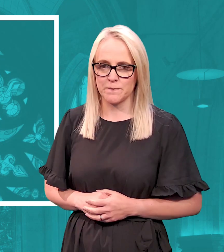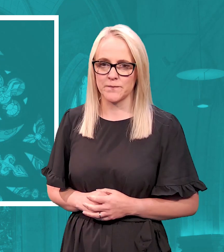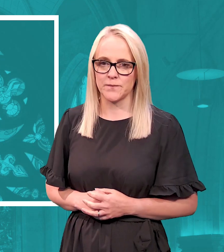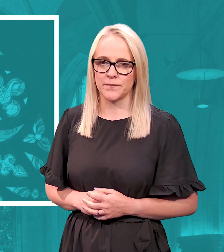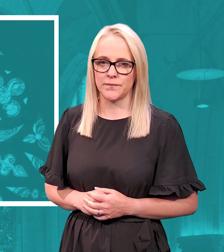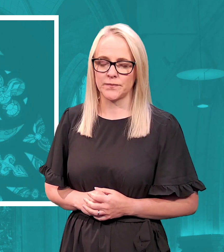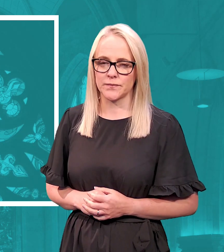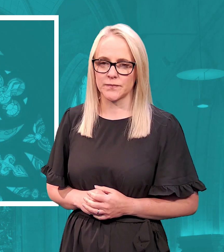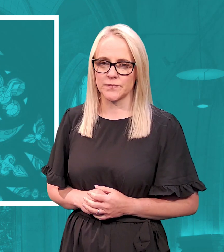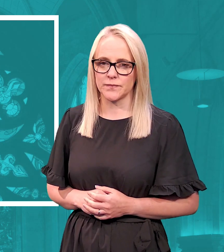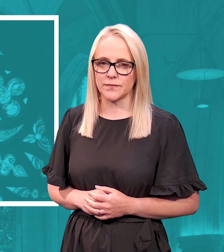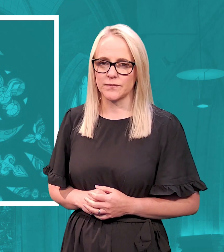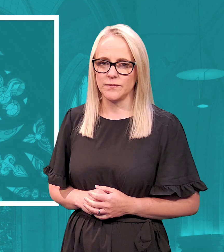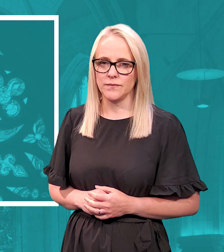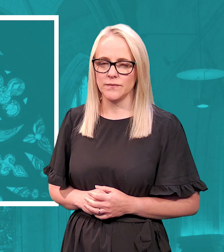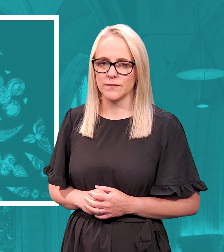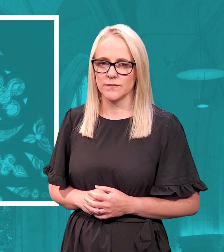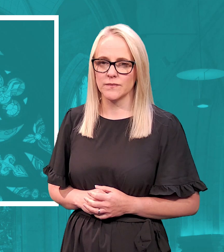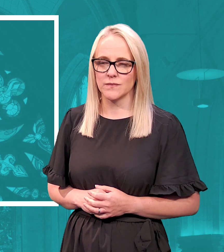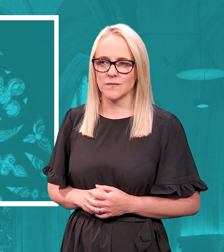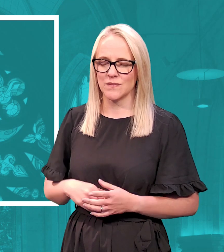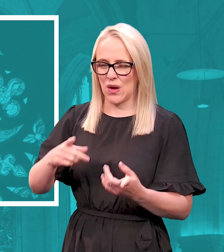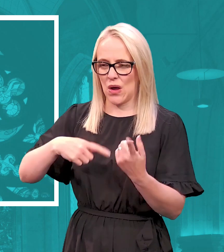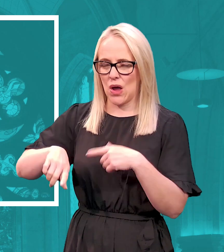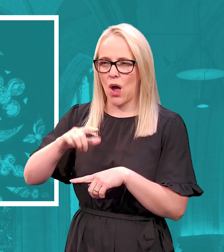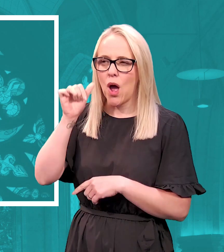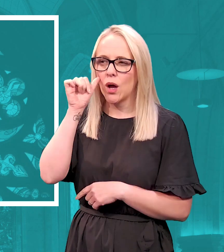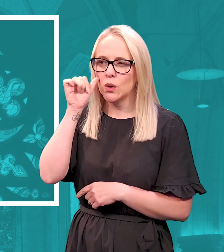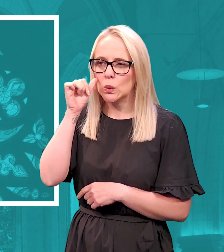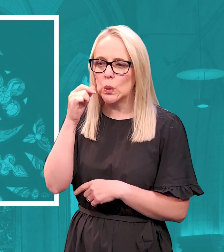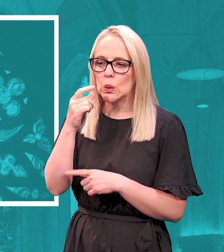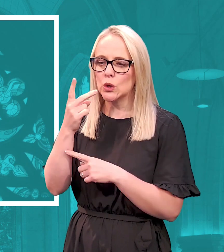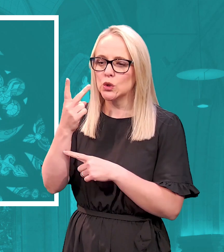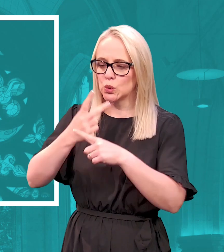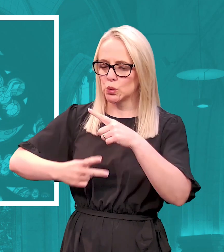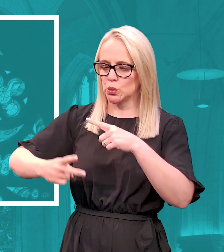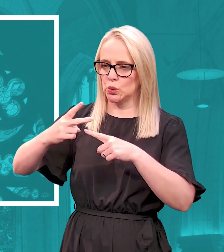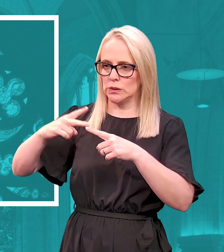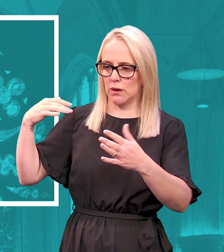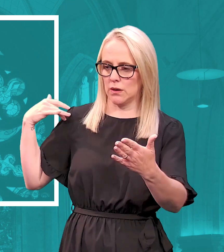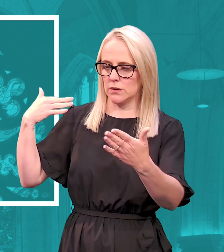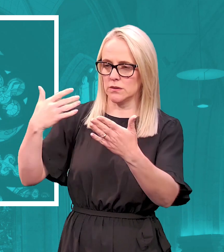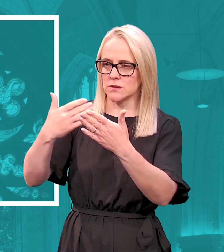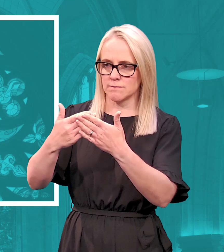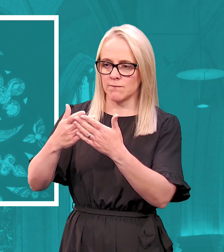We are all aware that the past two years have seen a huge change within our central structures.